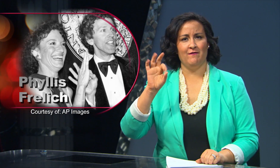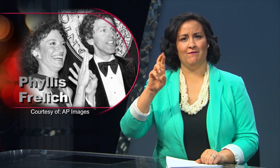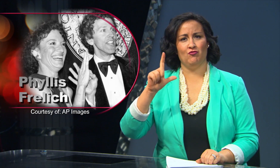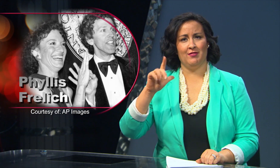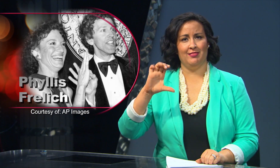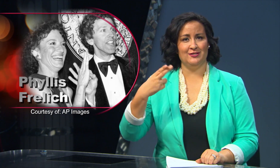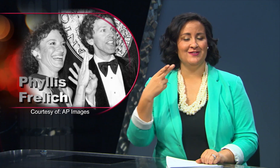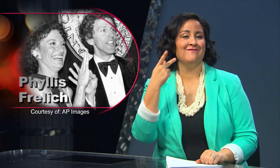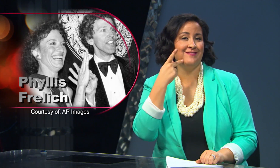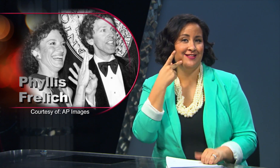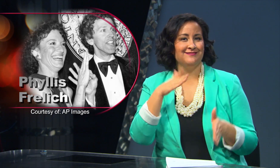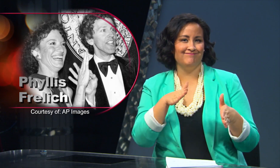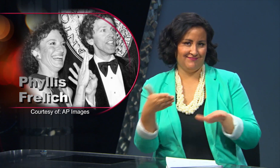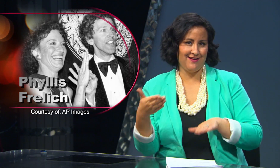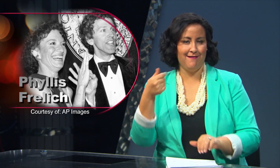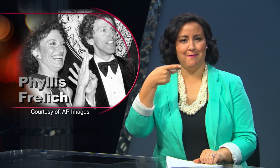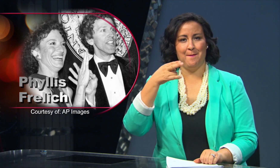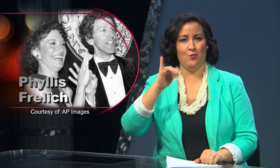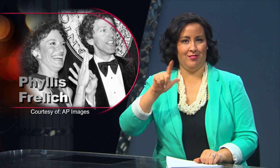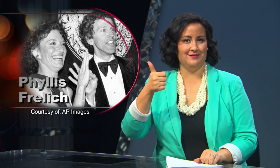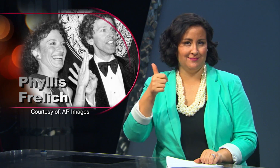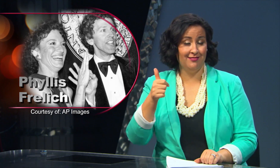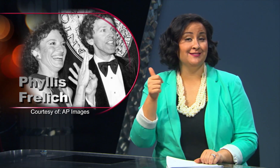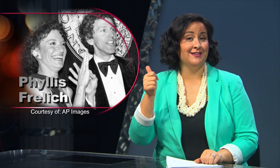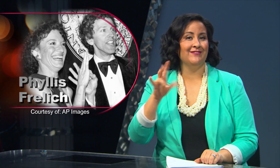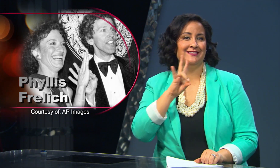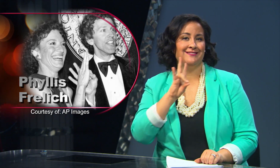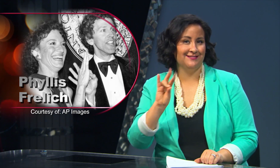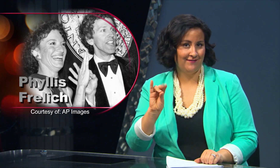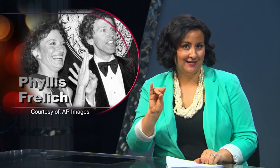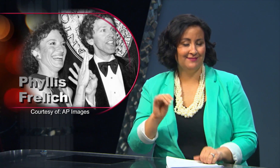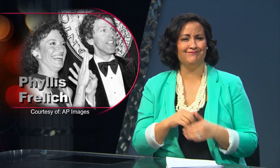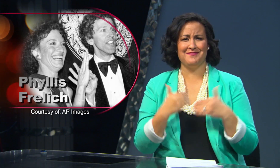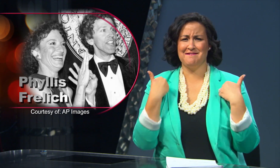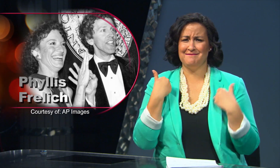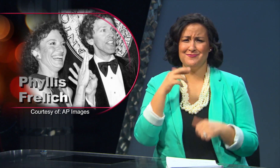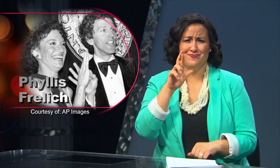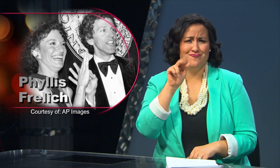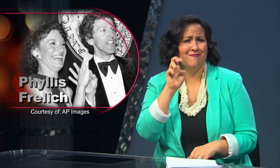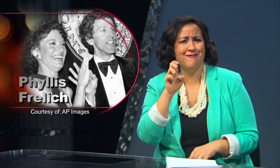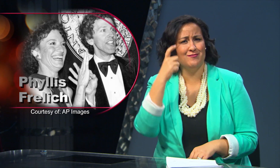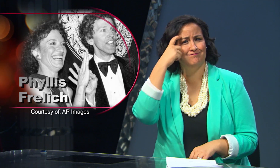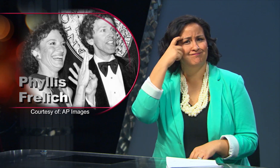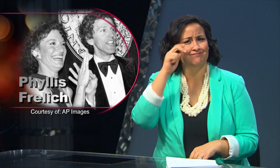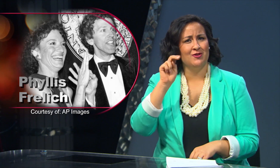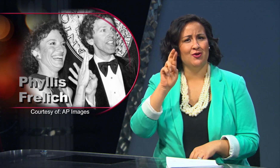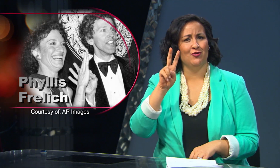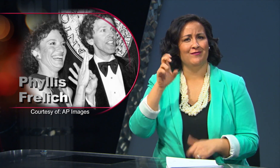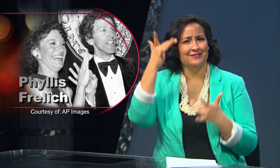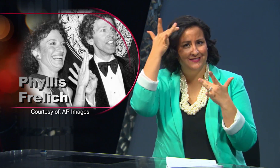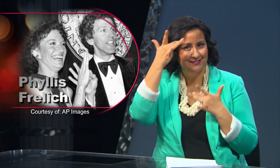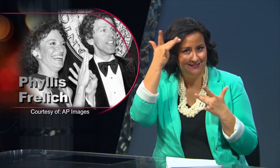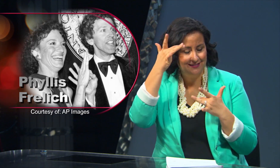AGE OF 70 ON APRIL 10 OF THIS YEAR. SHE HAD A RARE NEUROLOGICAL DISEASE THAT WAS NOT TREATABLE.